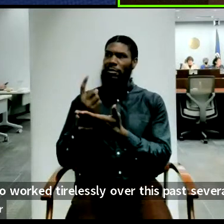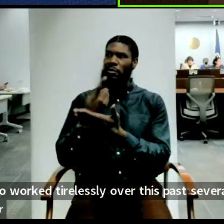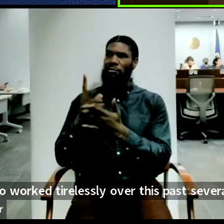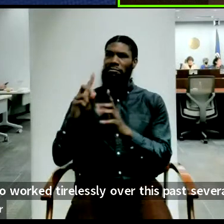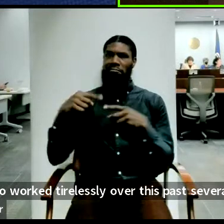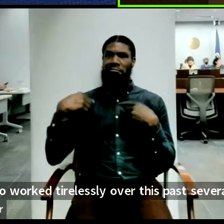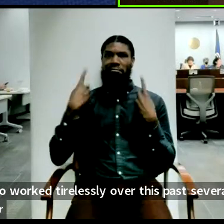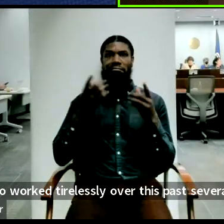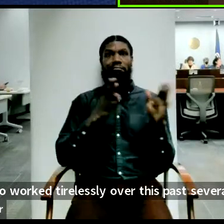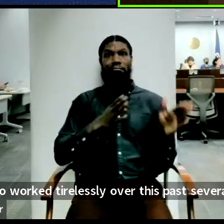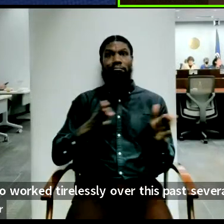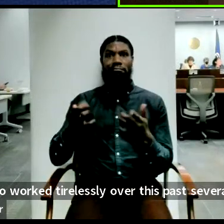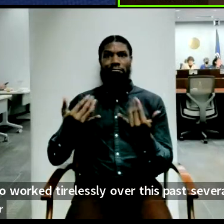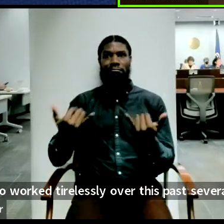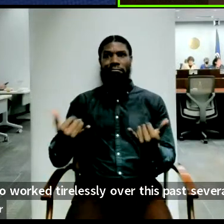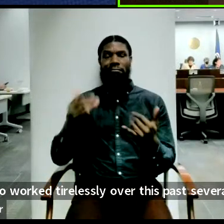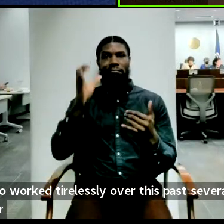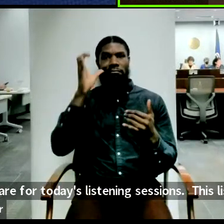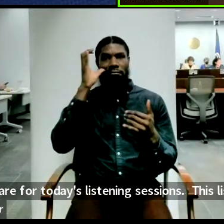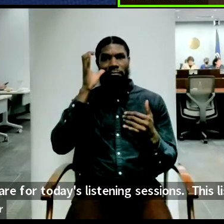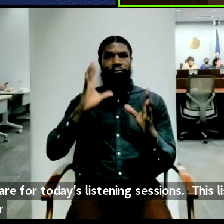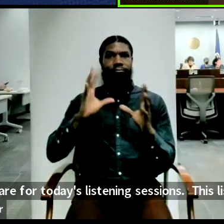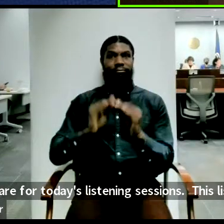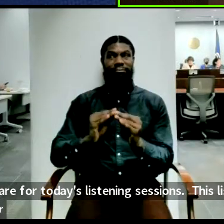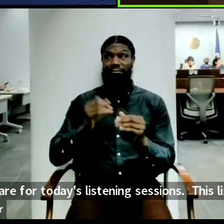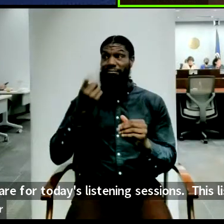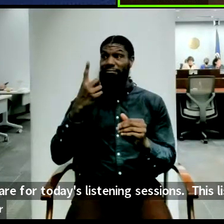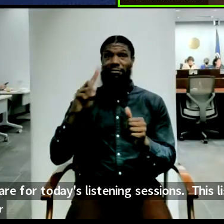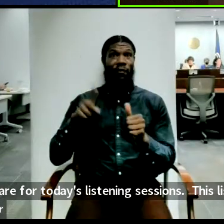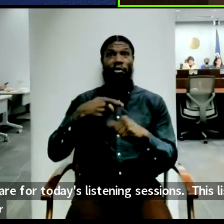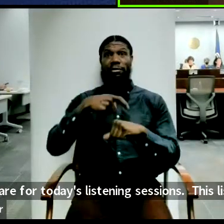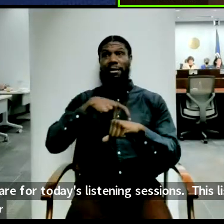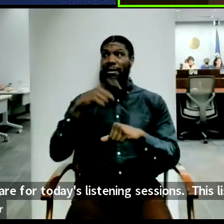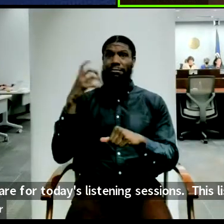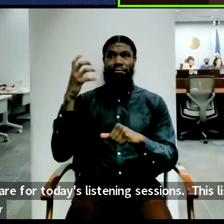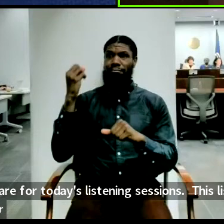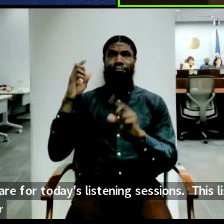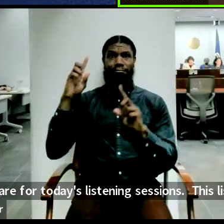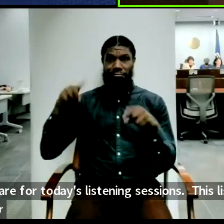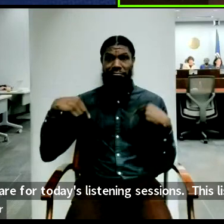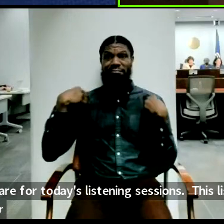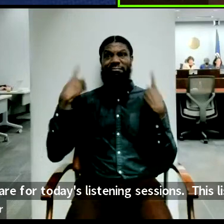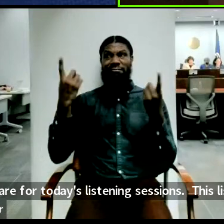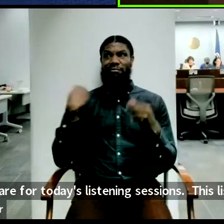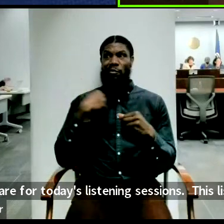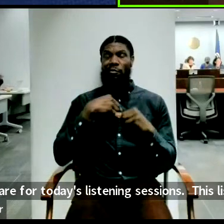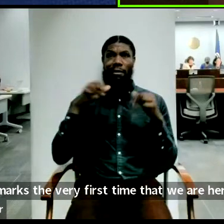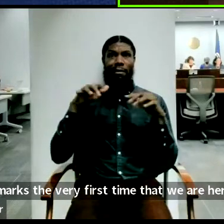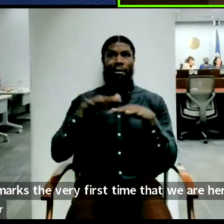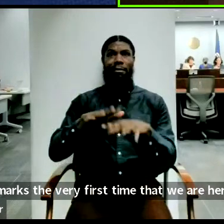This listening session marks the very first time that we are here in our DC offices, streaming both